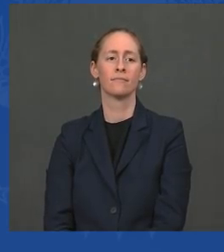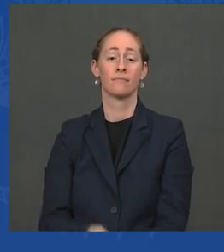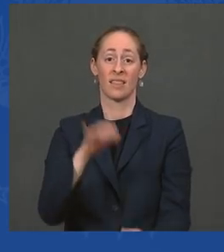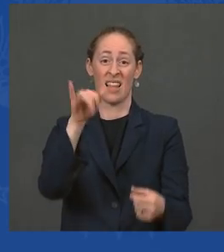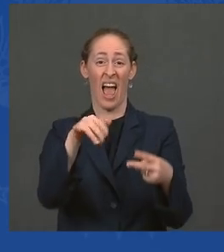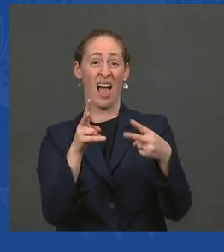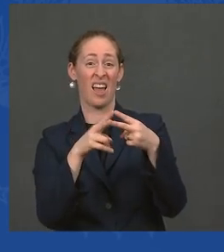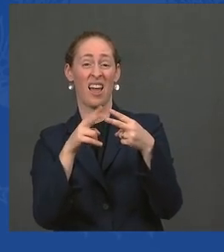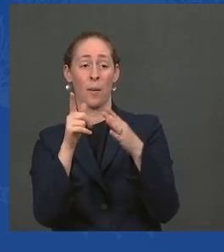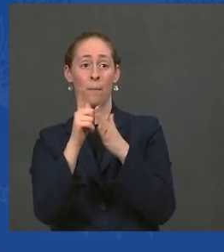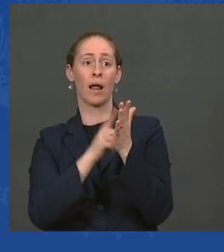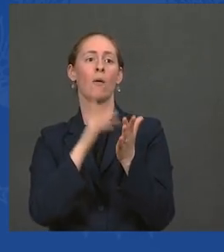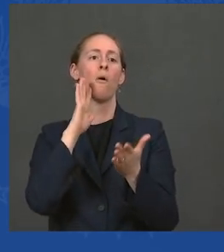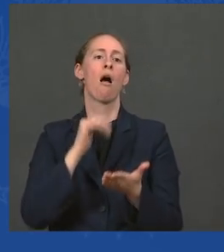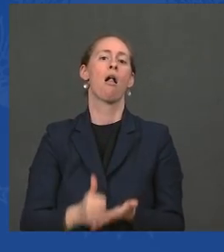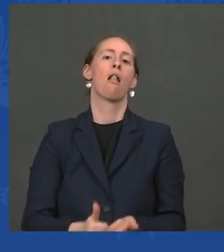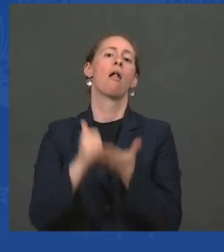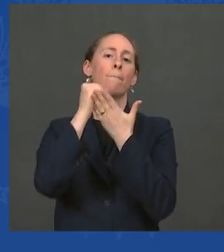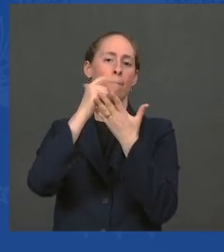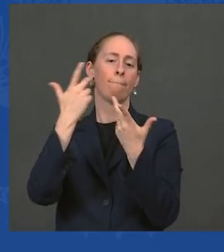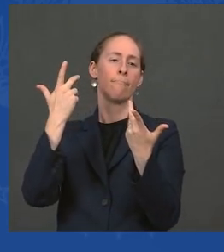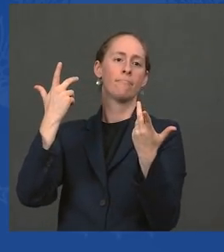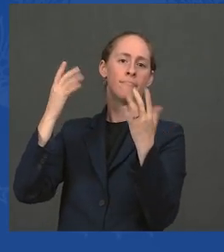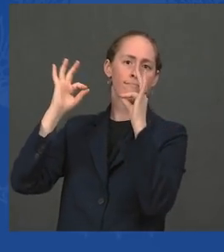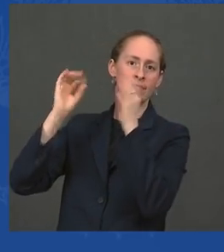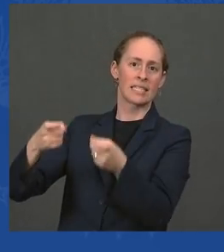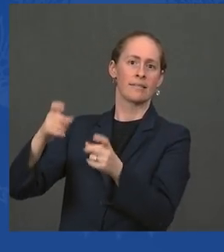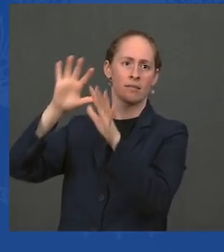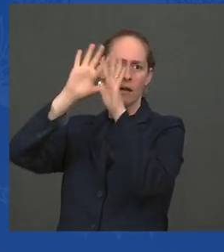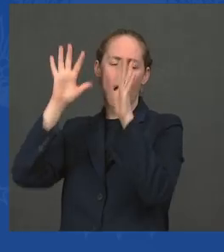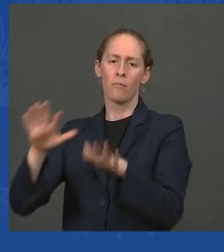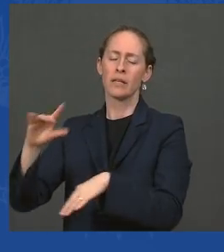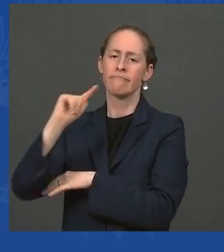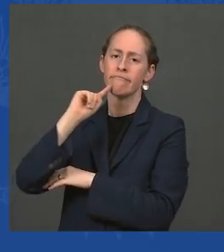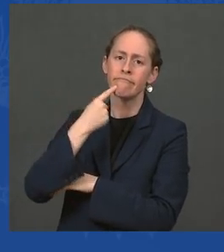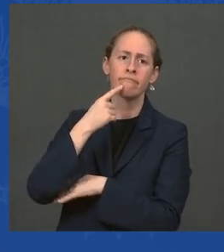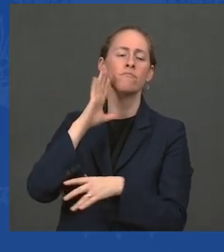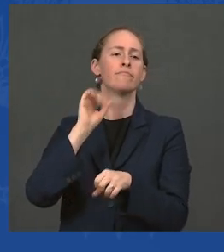on the climate crisis in a way that creates good jobs, makes us more economically competitive.